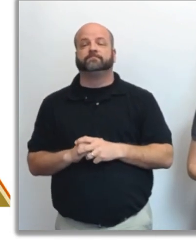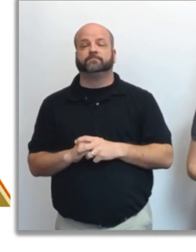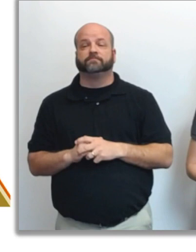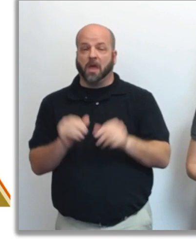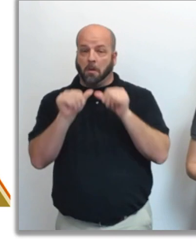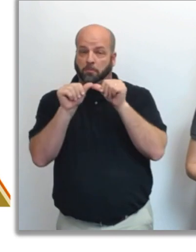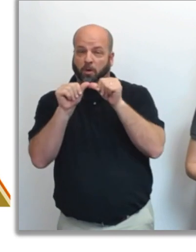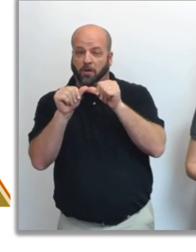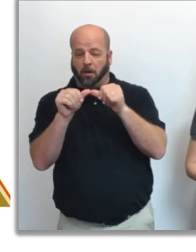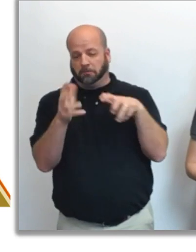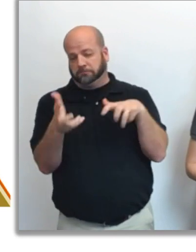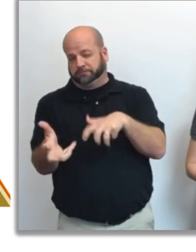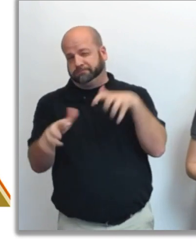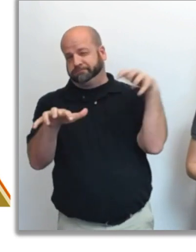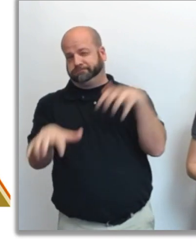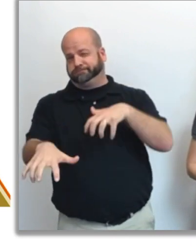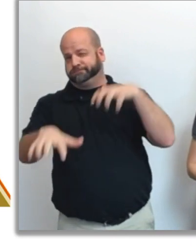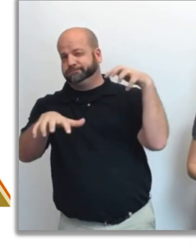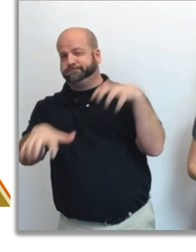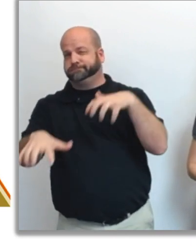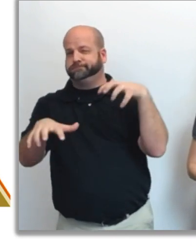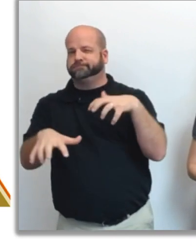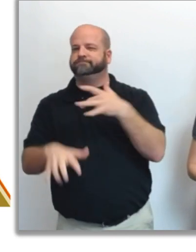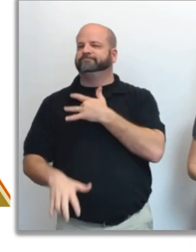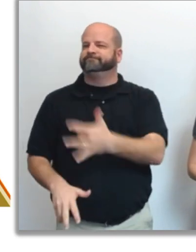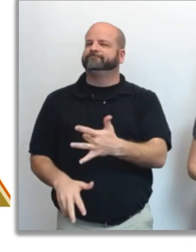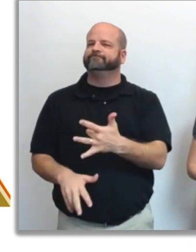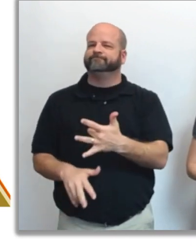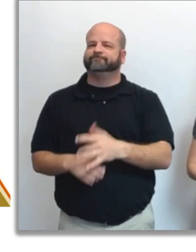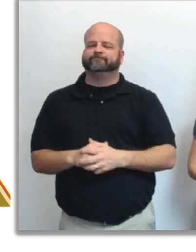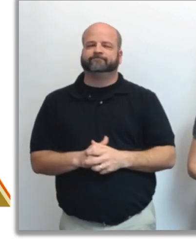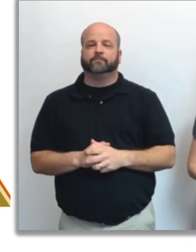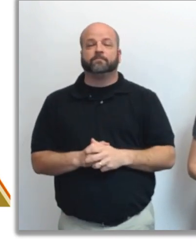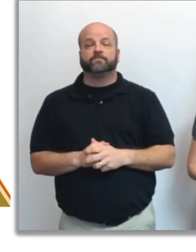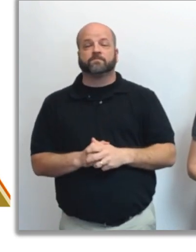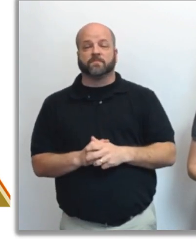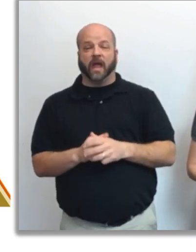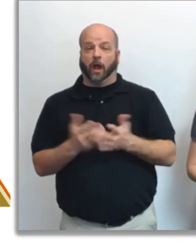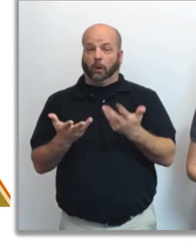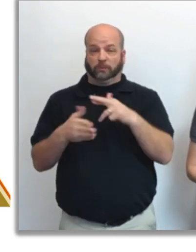Prolonged heavy rainfall is common with tropical storms and hurricanes, resulting in life-threatening